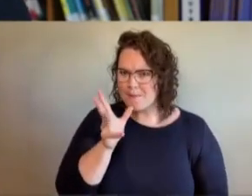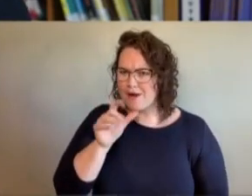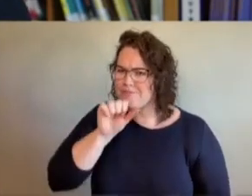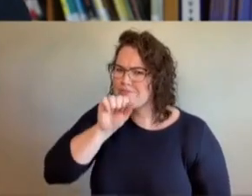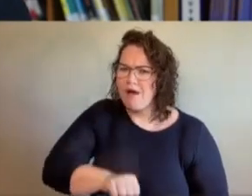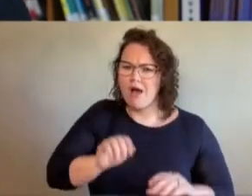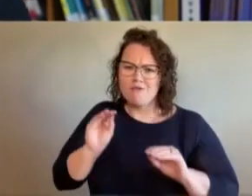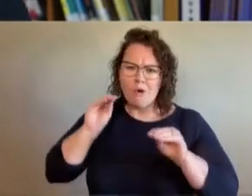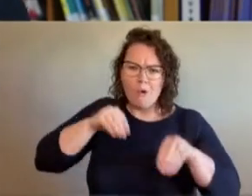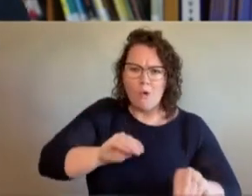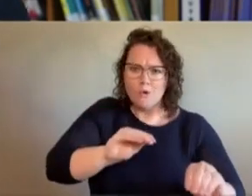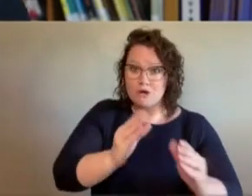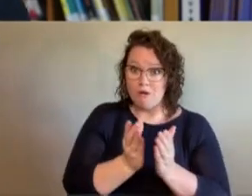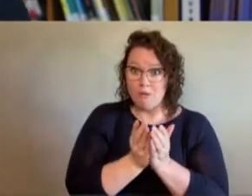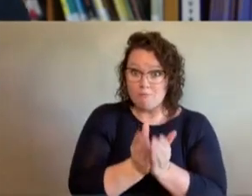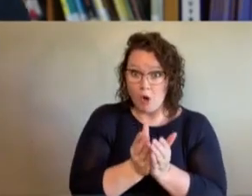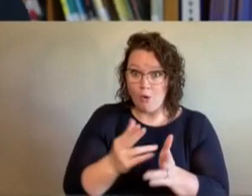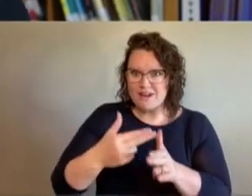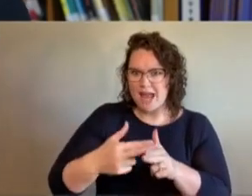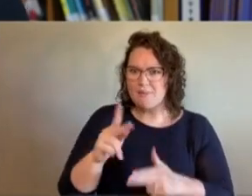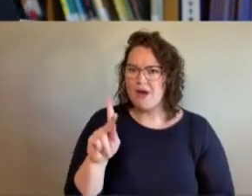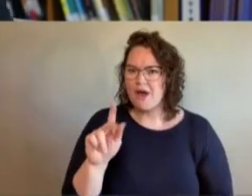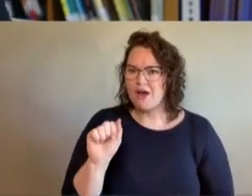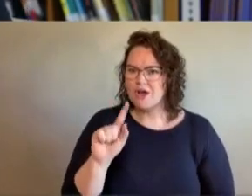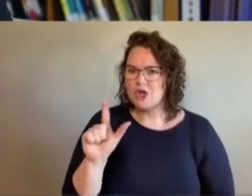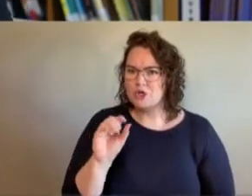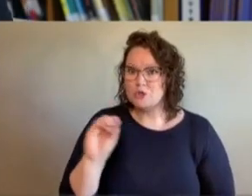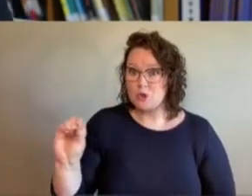You see, being a pirate is somewhat of an art, here is how